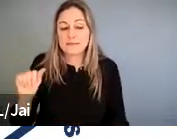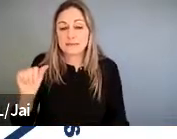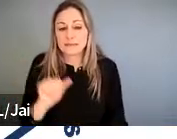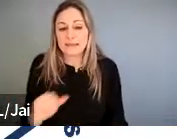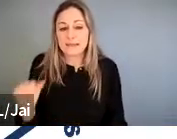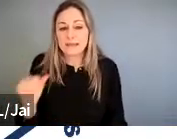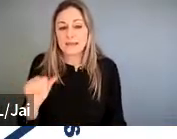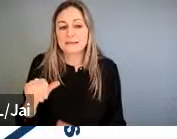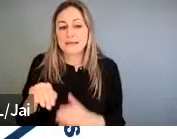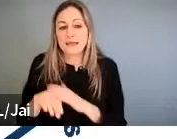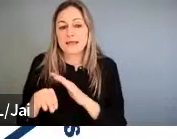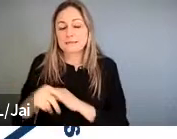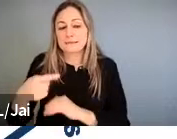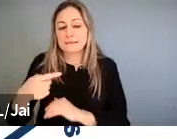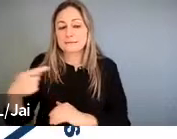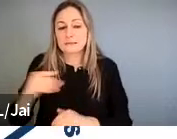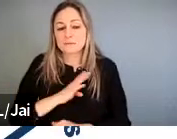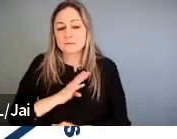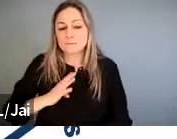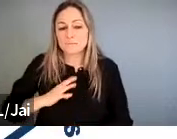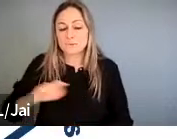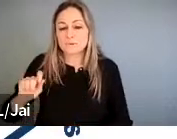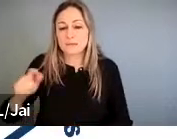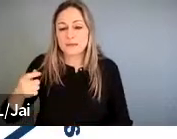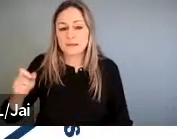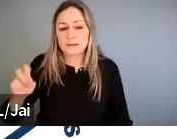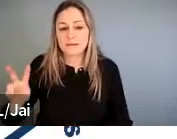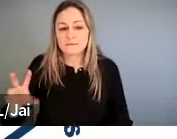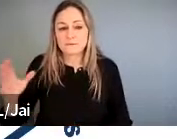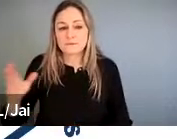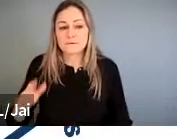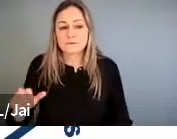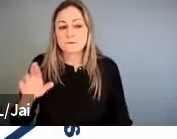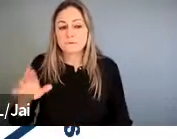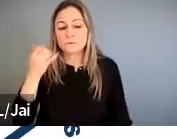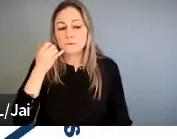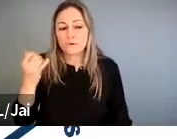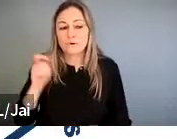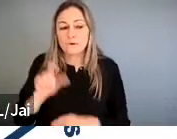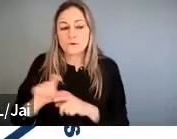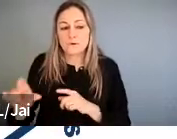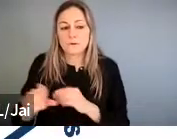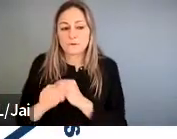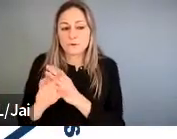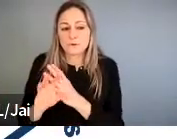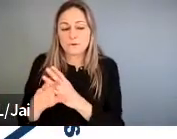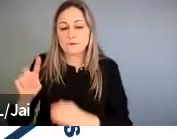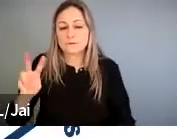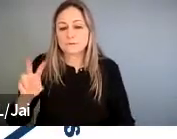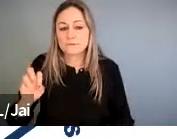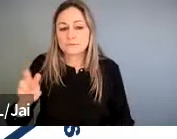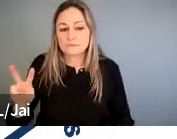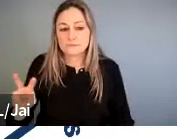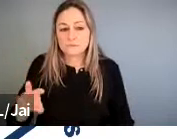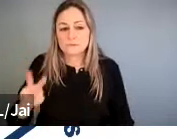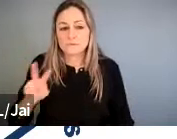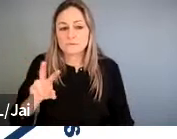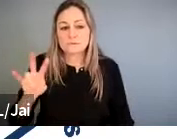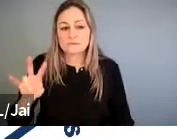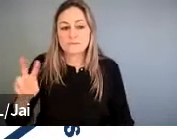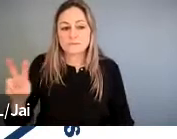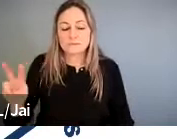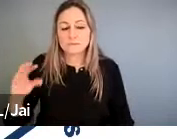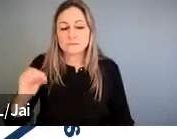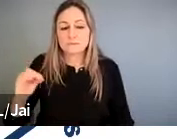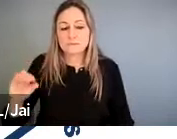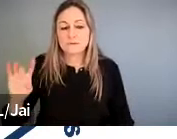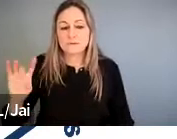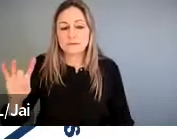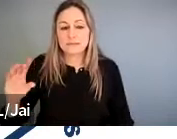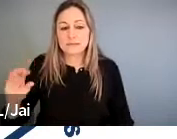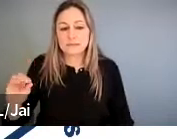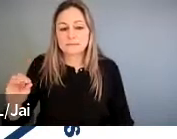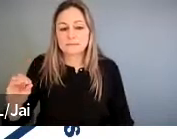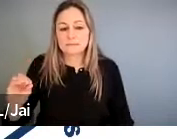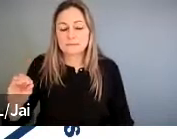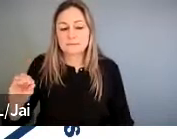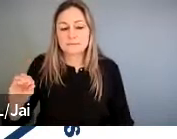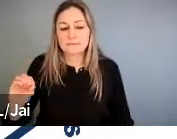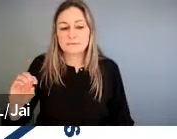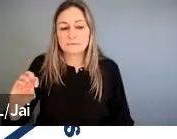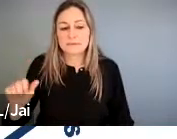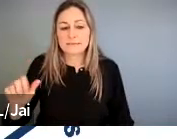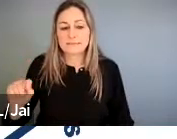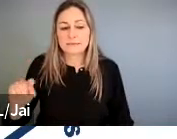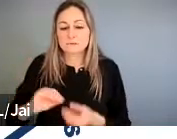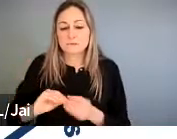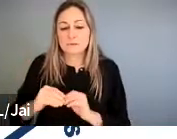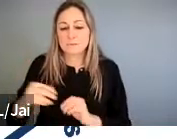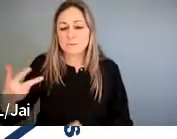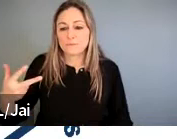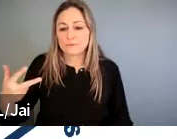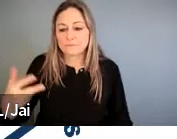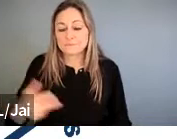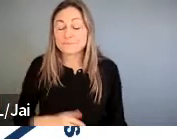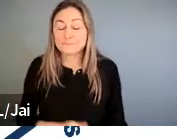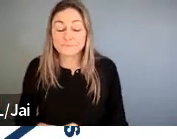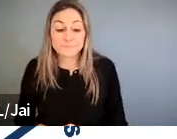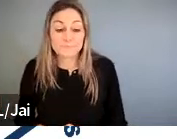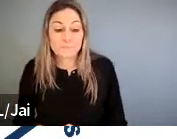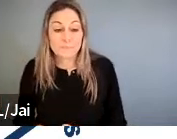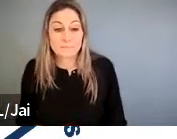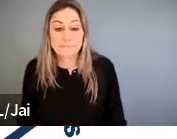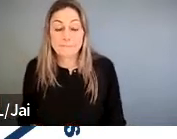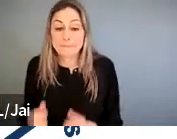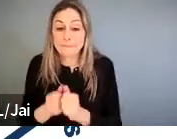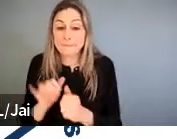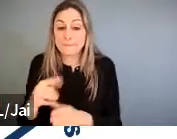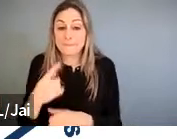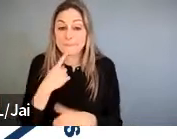ta@access board.gov. Or you can call at 202 272 0080, extension 3. With that, this concludes the